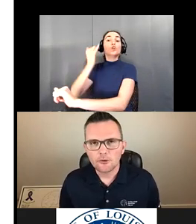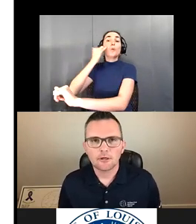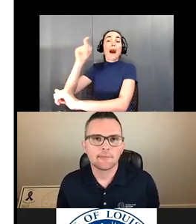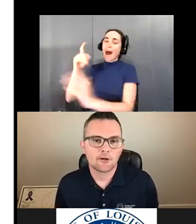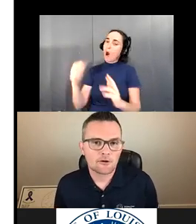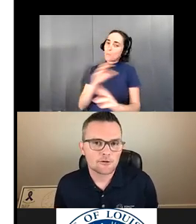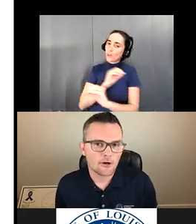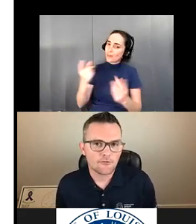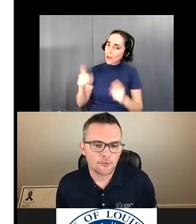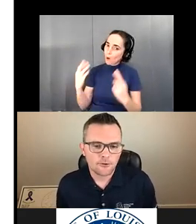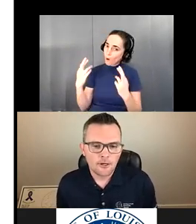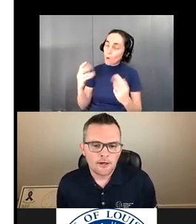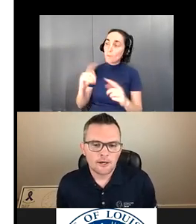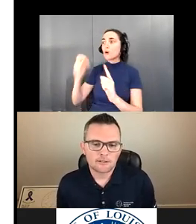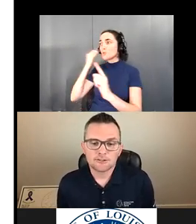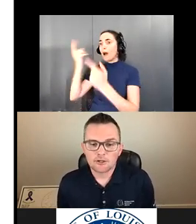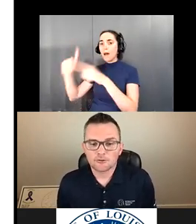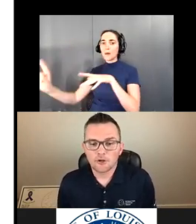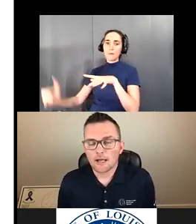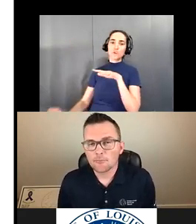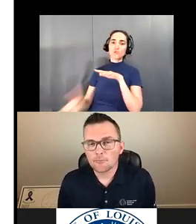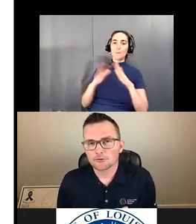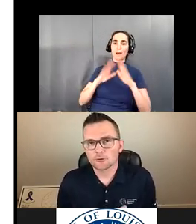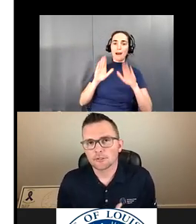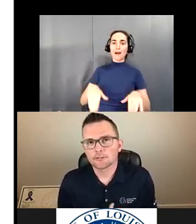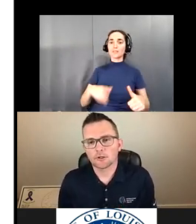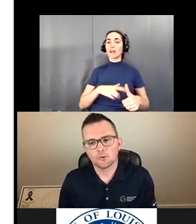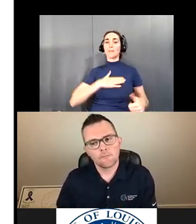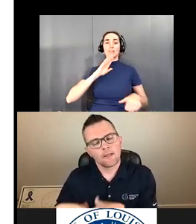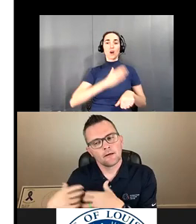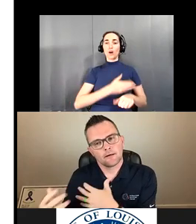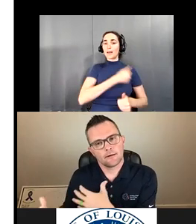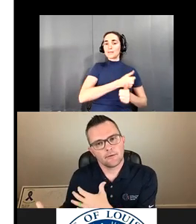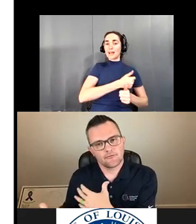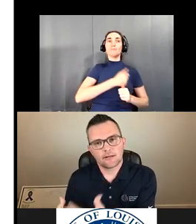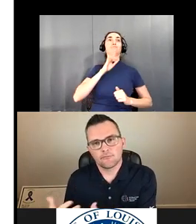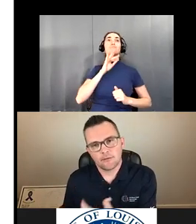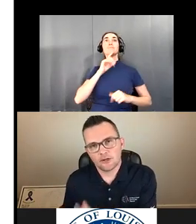15:46:06 My daughter is nonverbal, and she's also non ambulatory so if my, my daughter